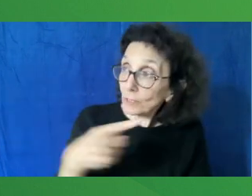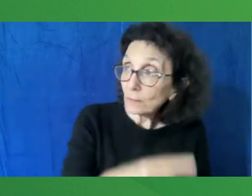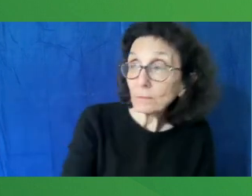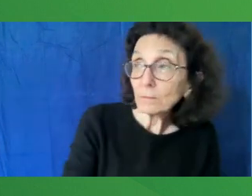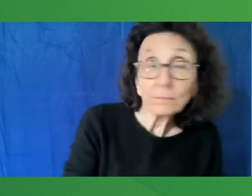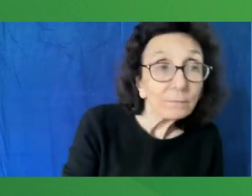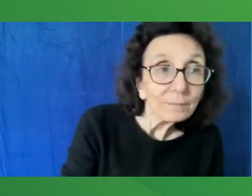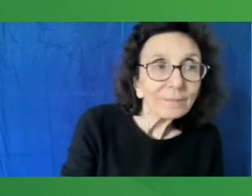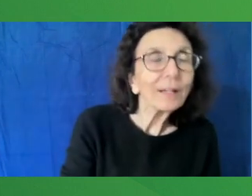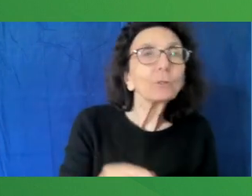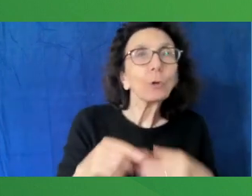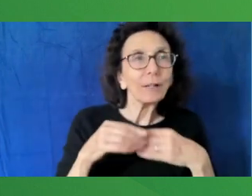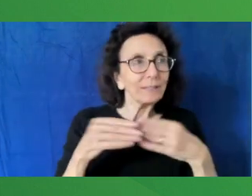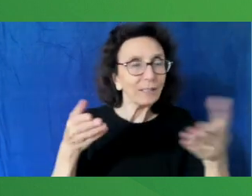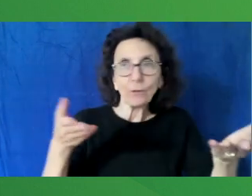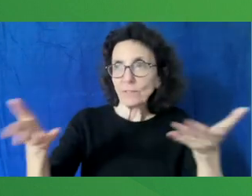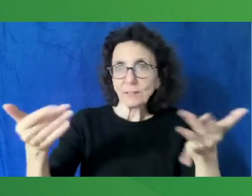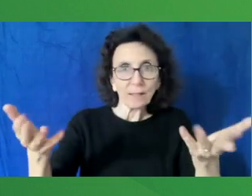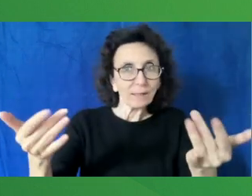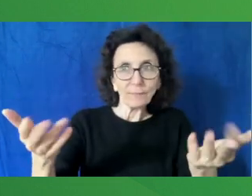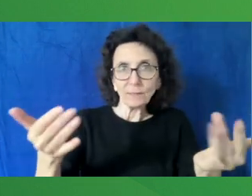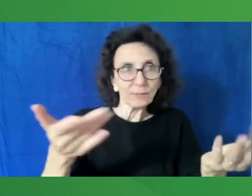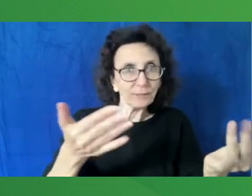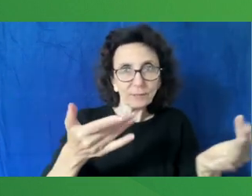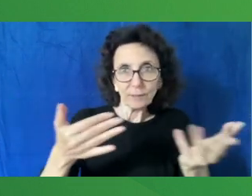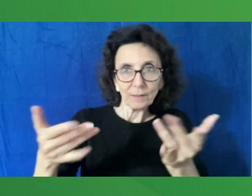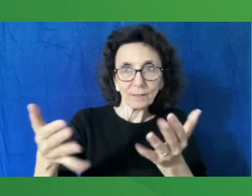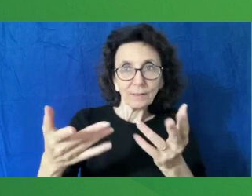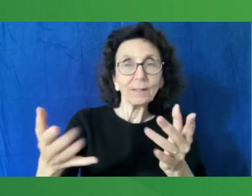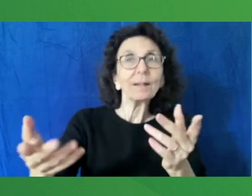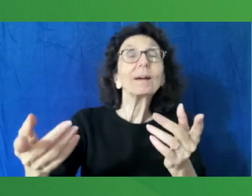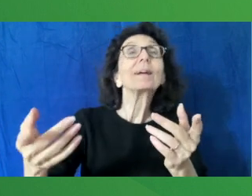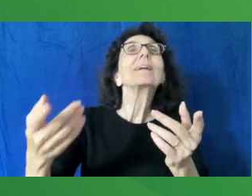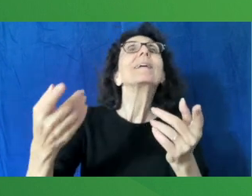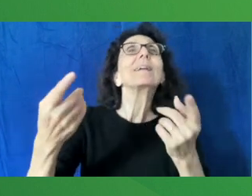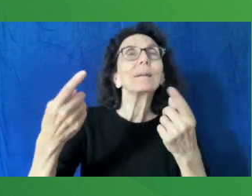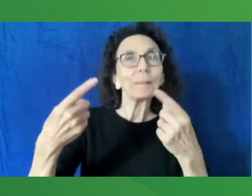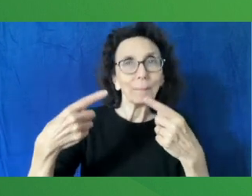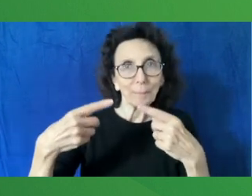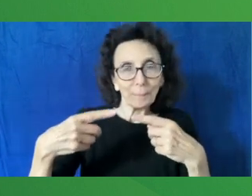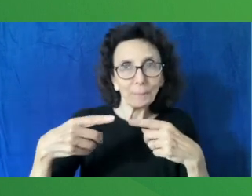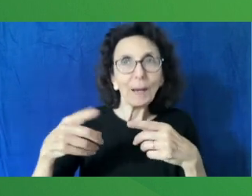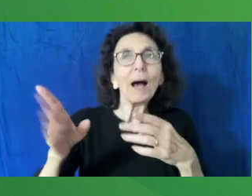facilitating until you get to that, getting pointed in the right direction.